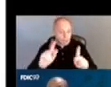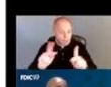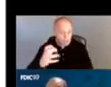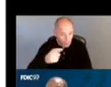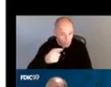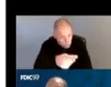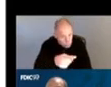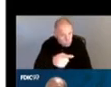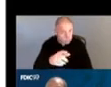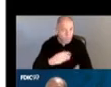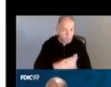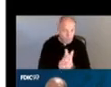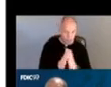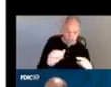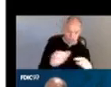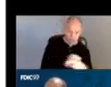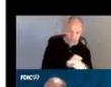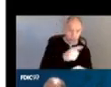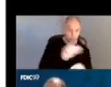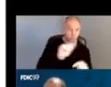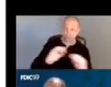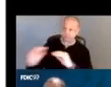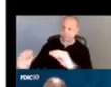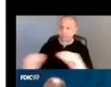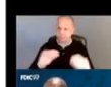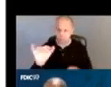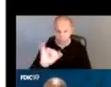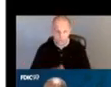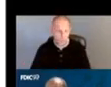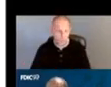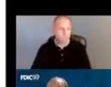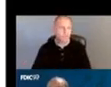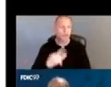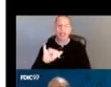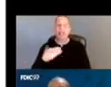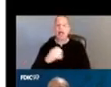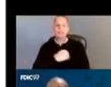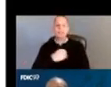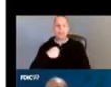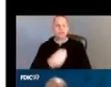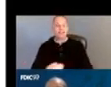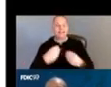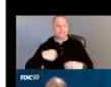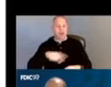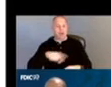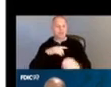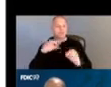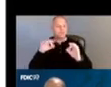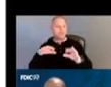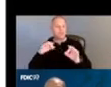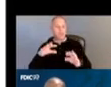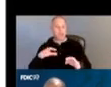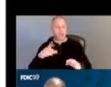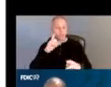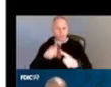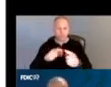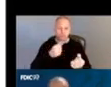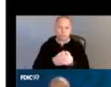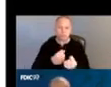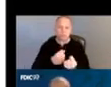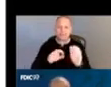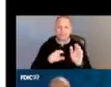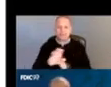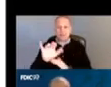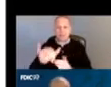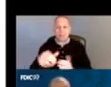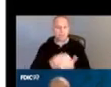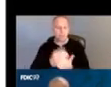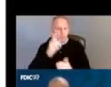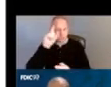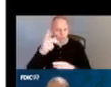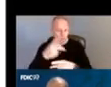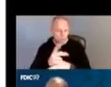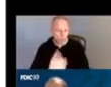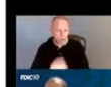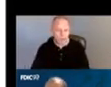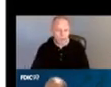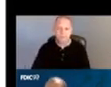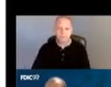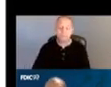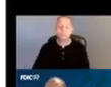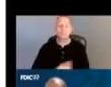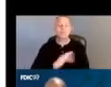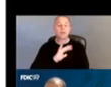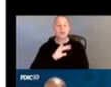an alliance member. Alliance members provide us with feedback and support for the development.